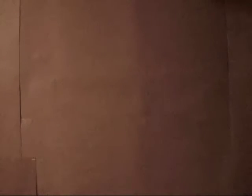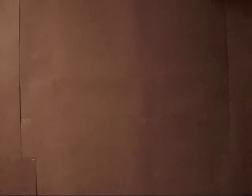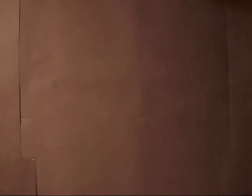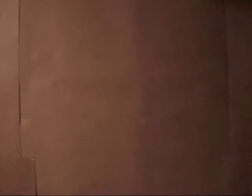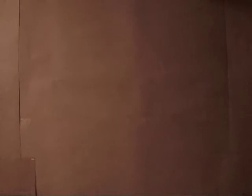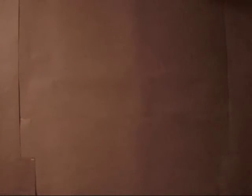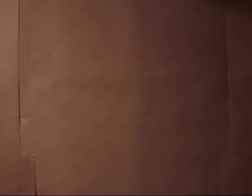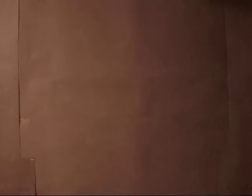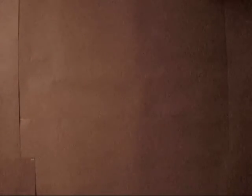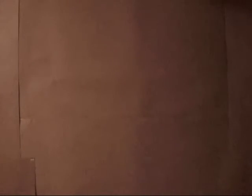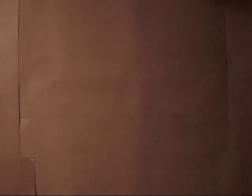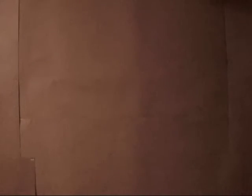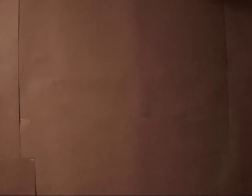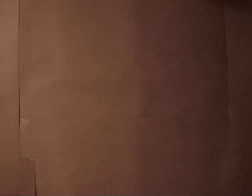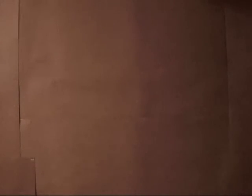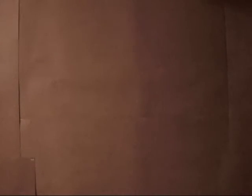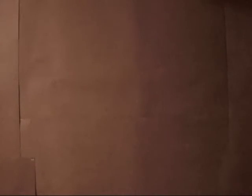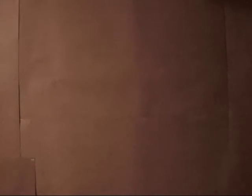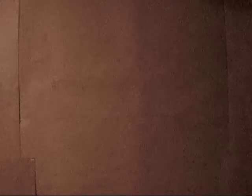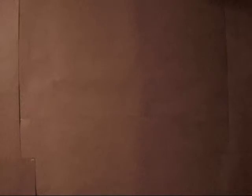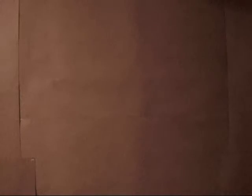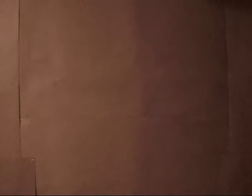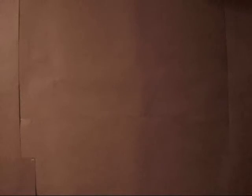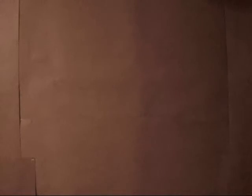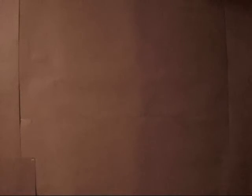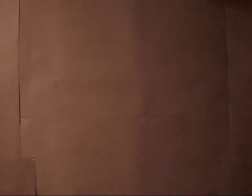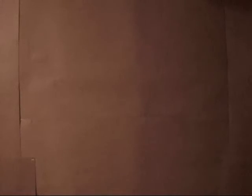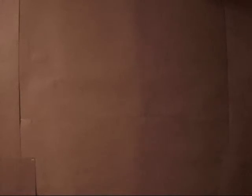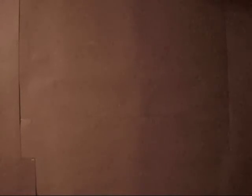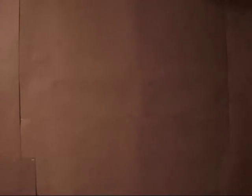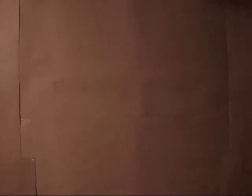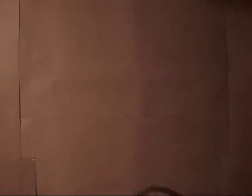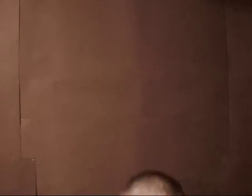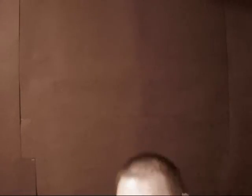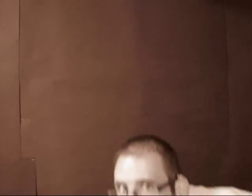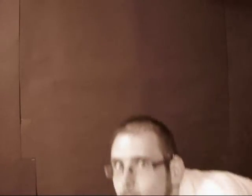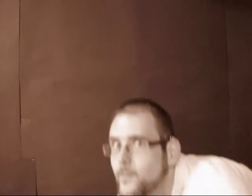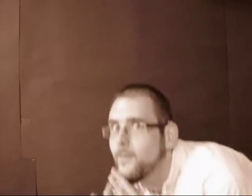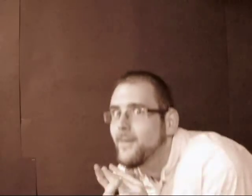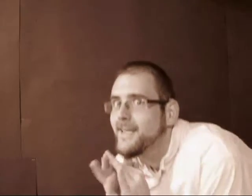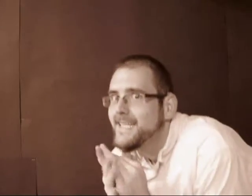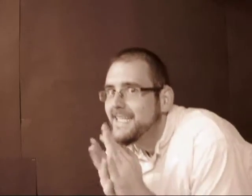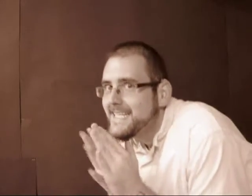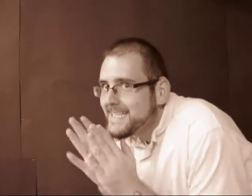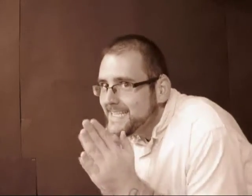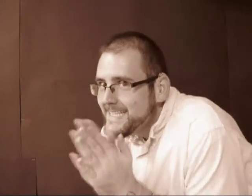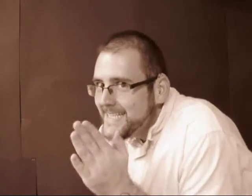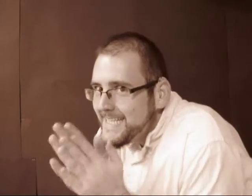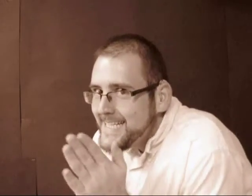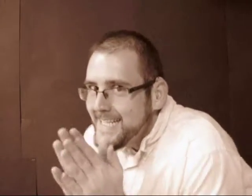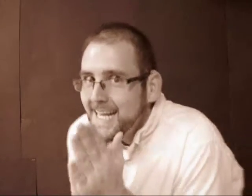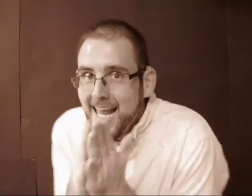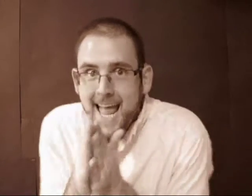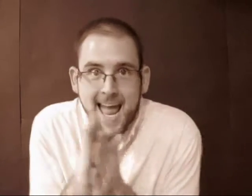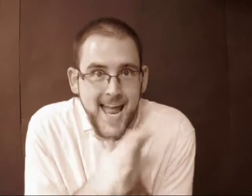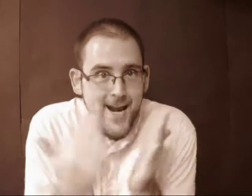Moo hoo ha ha hee hee ... Hehehehehehe.